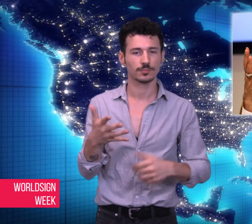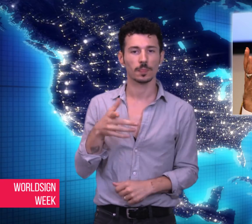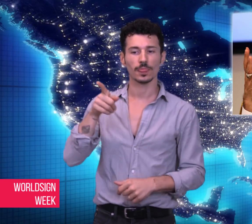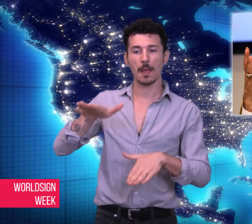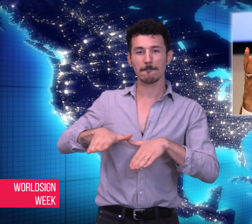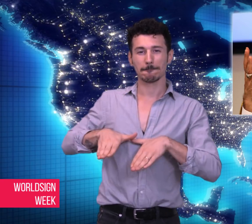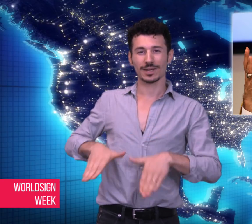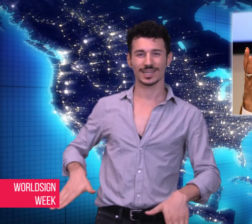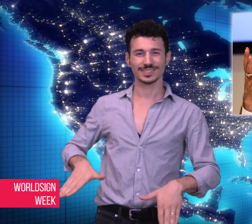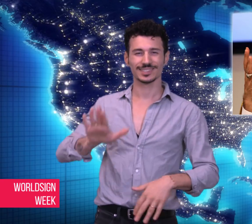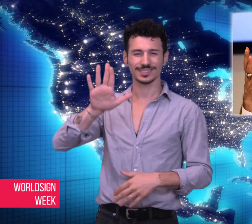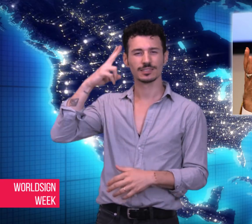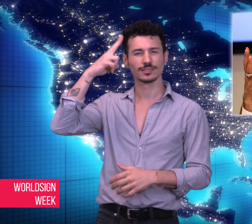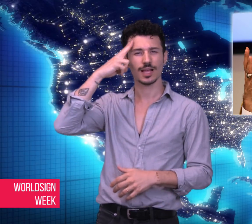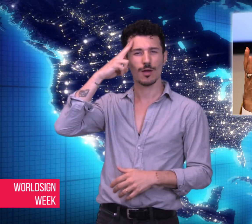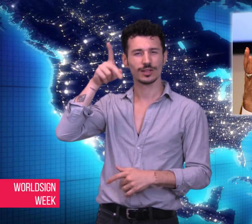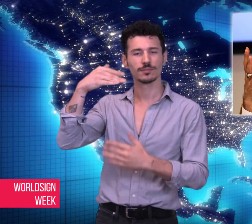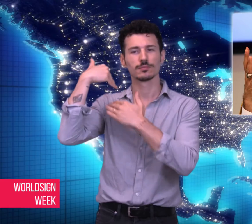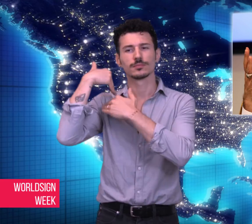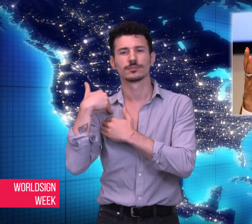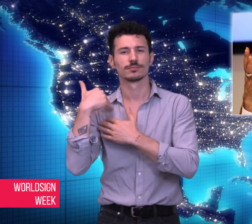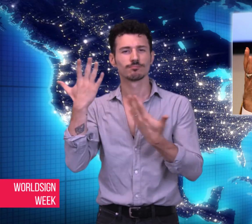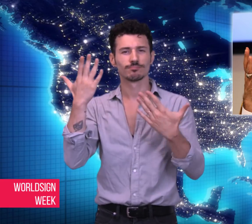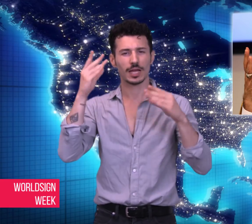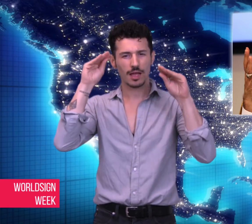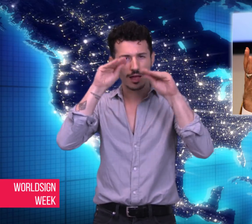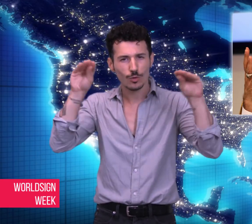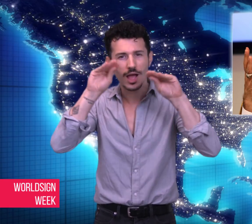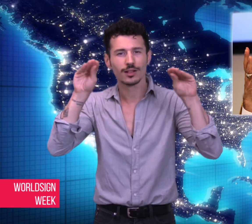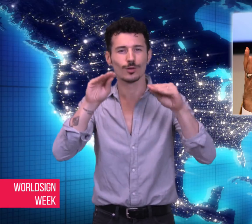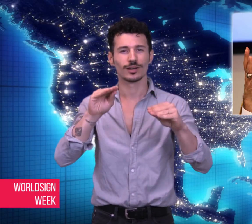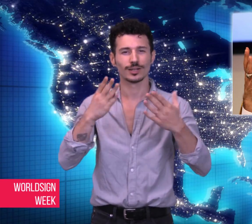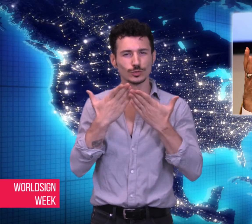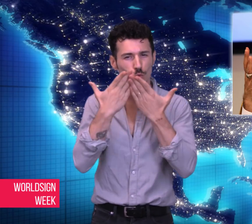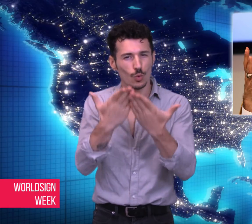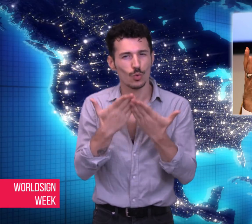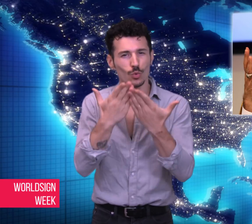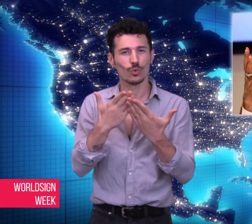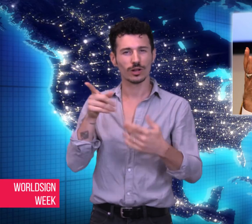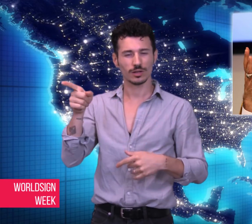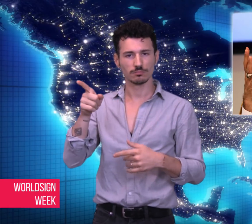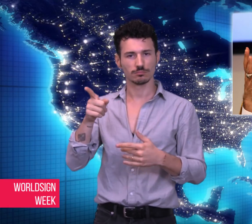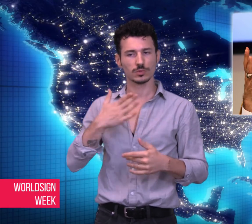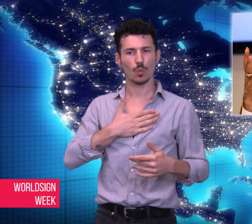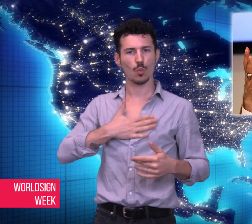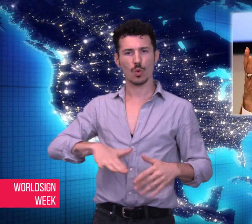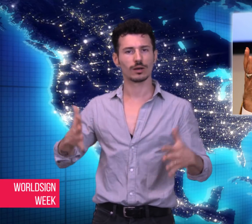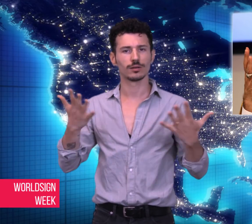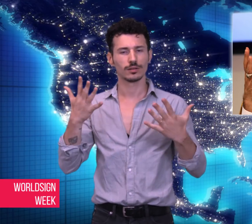asked about the expulsion of Canada's